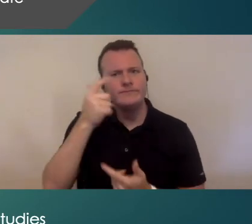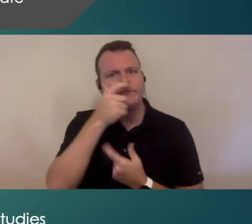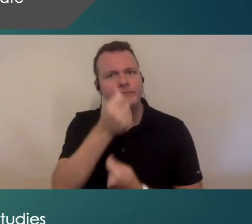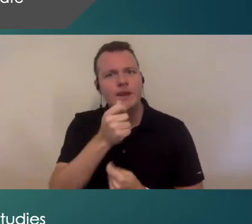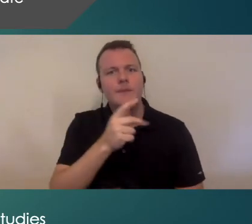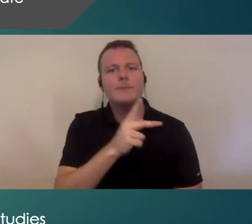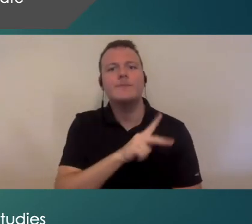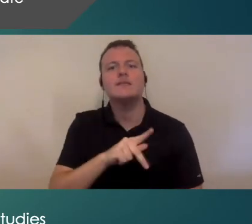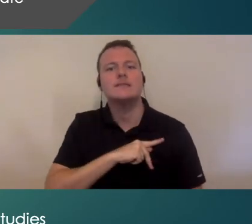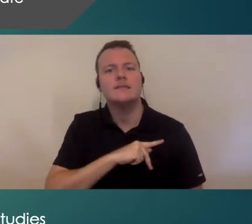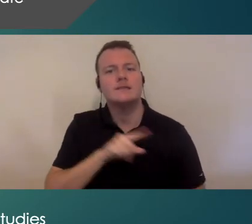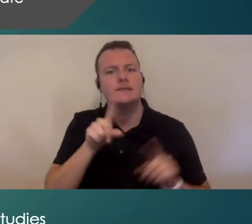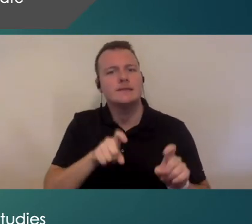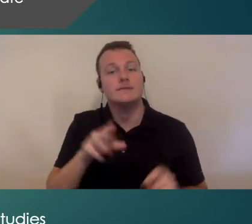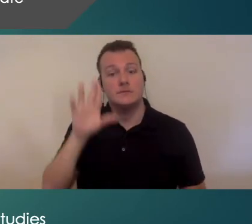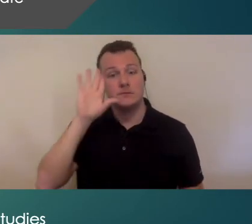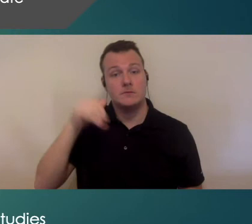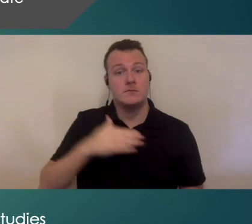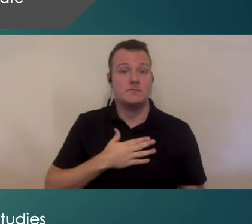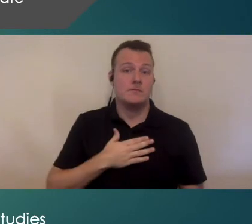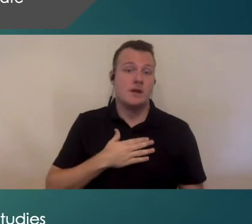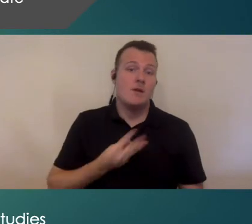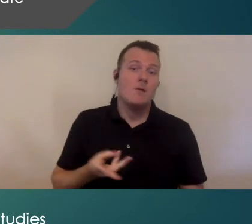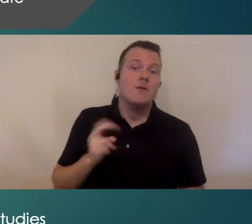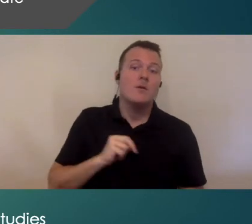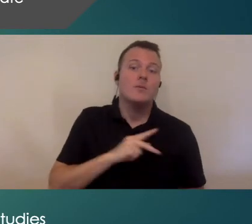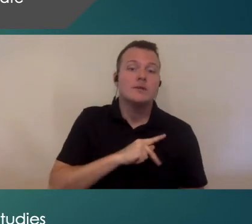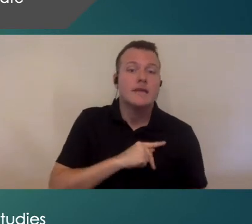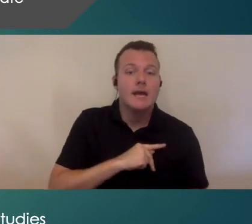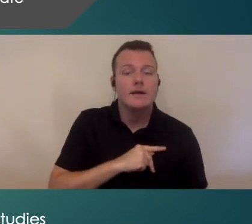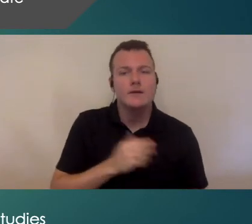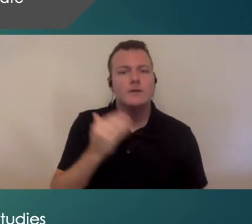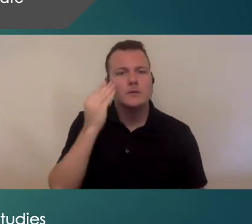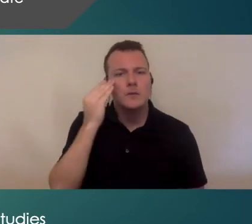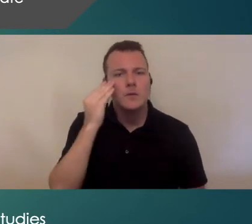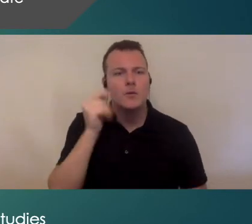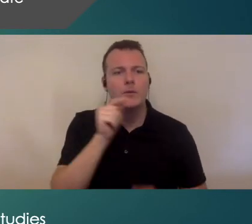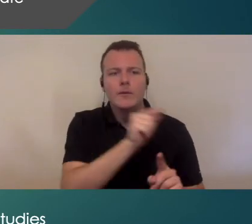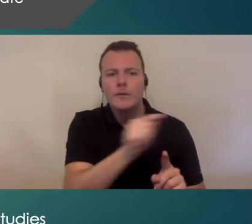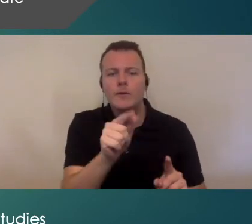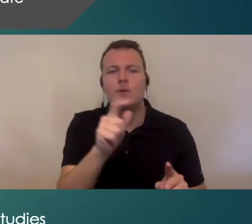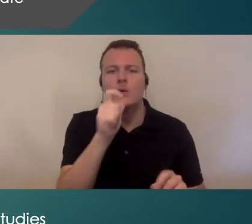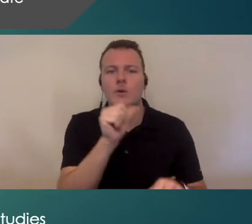because I know what my personality is and who best works in those types of